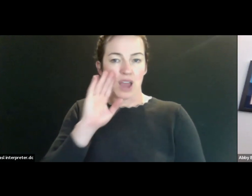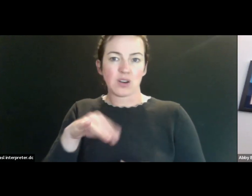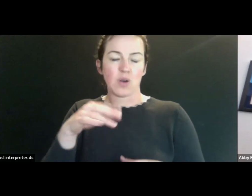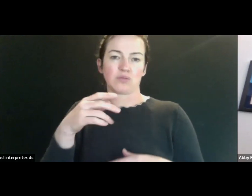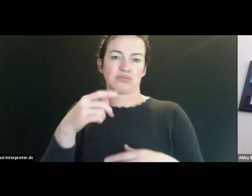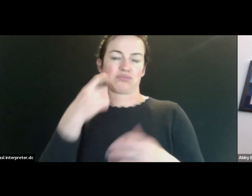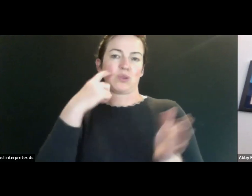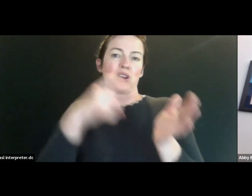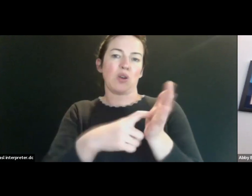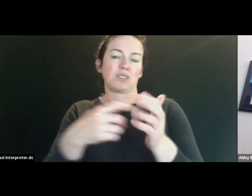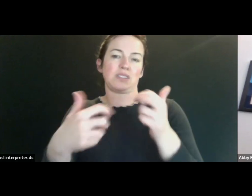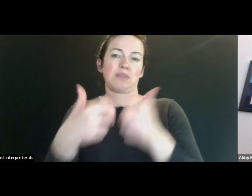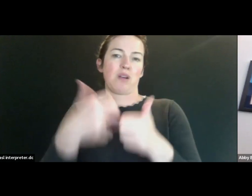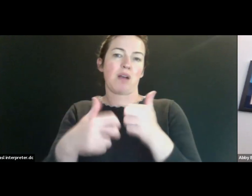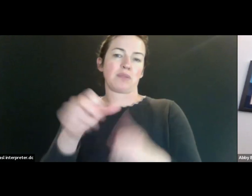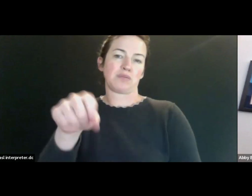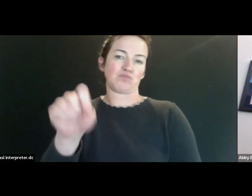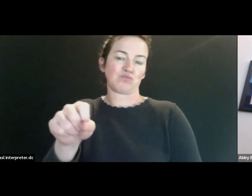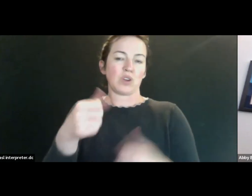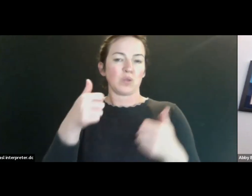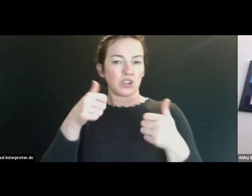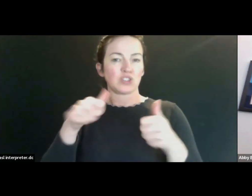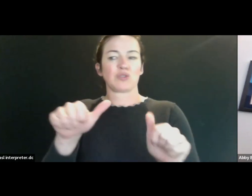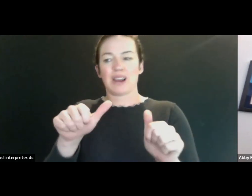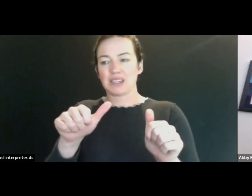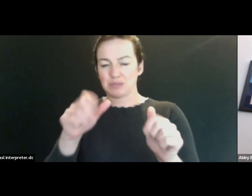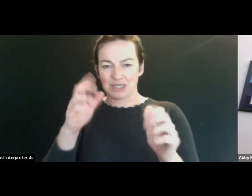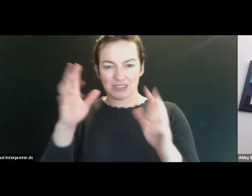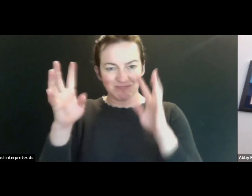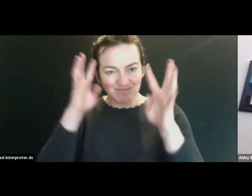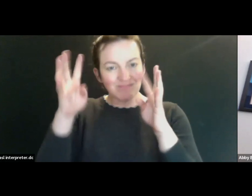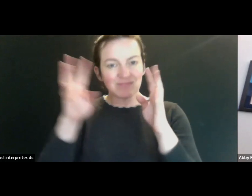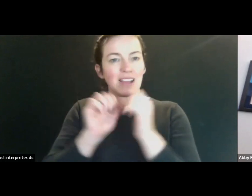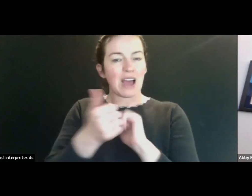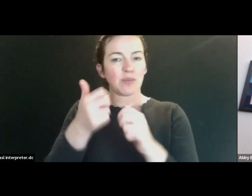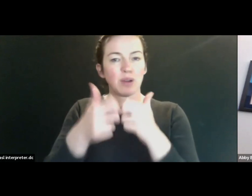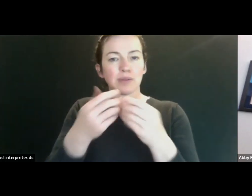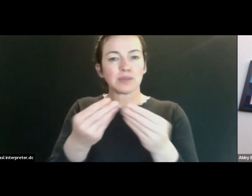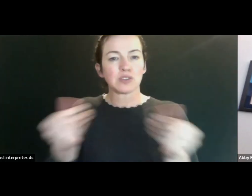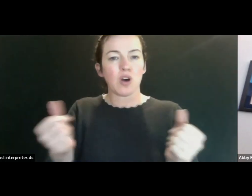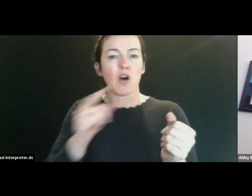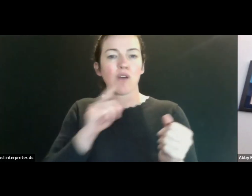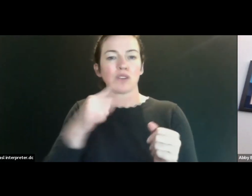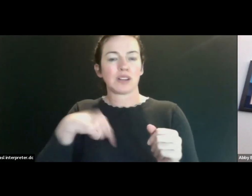trying to be very innovative with our solutions. We believe very strongly that everyone in